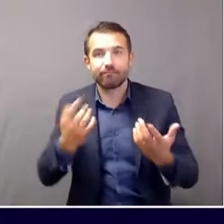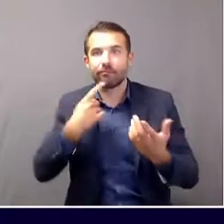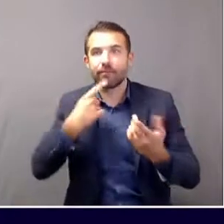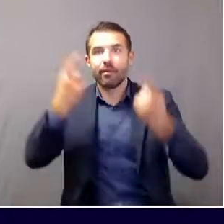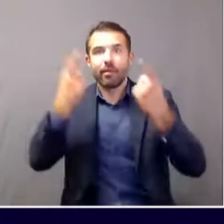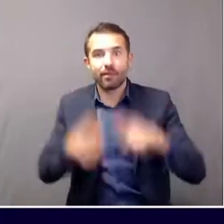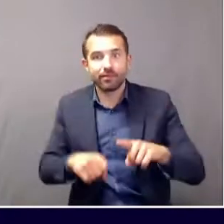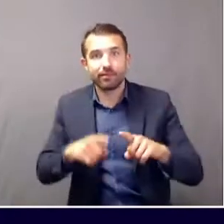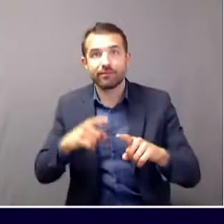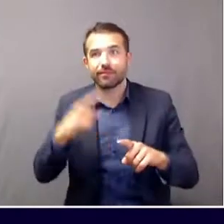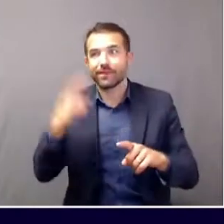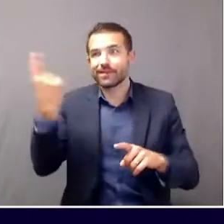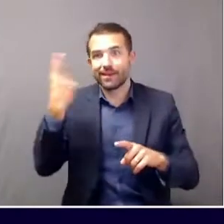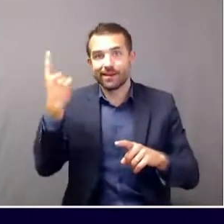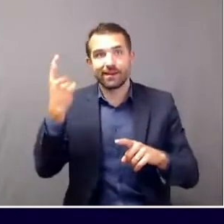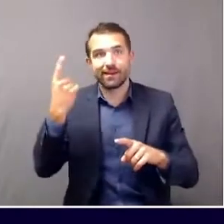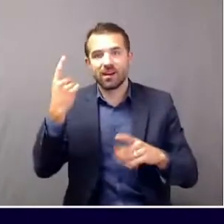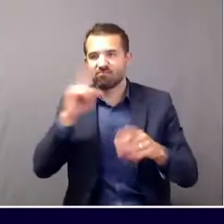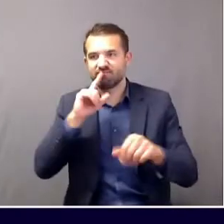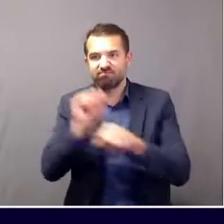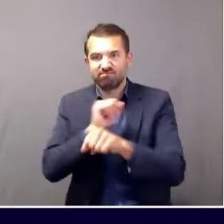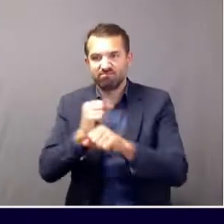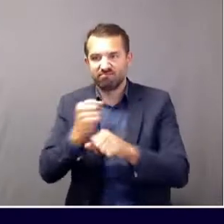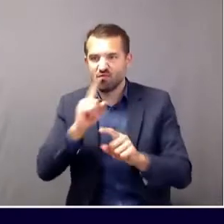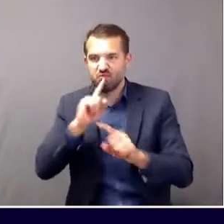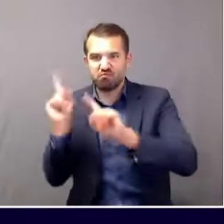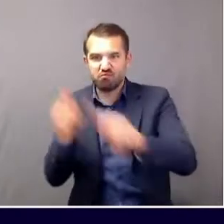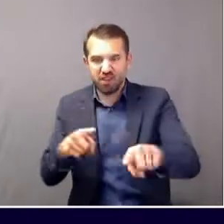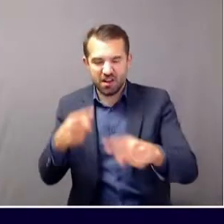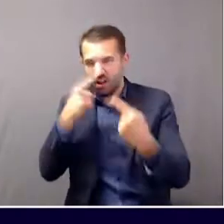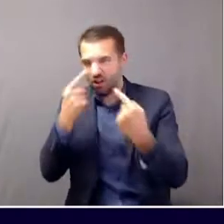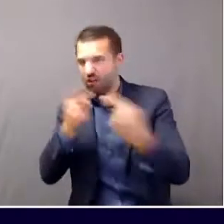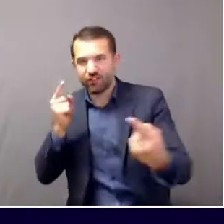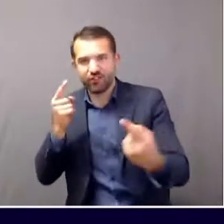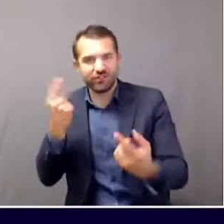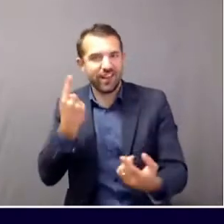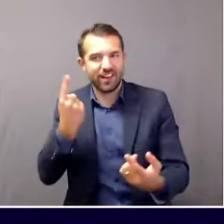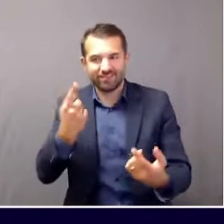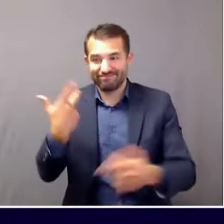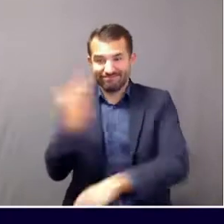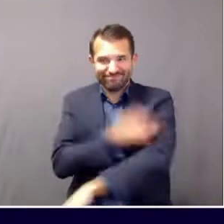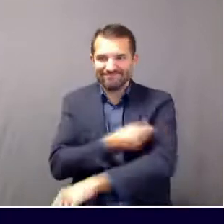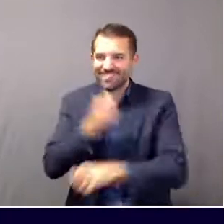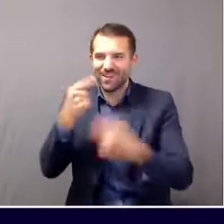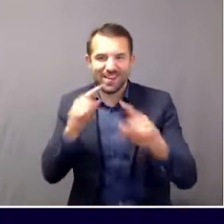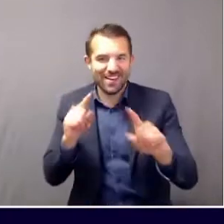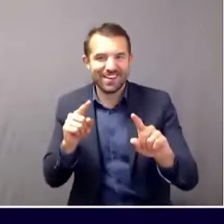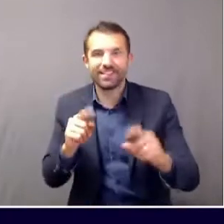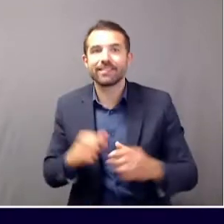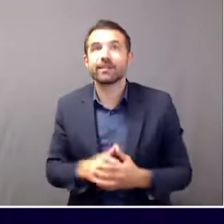this vaccine happens to be an